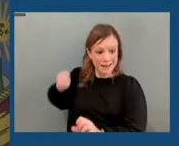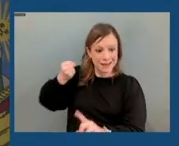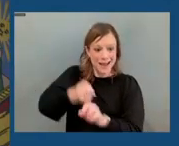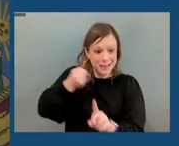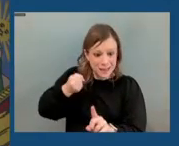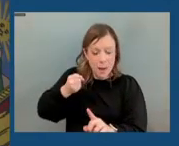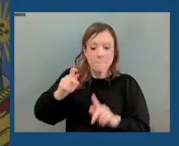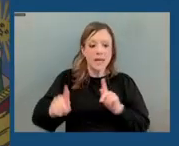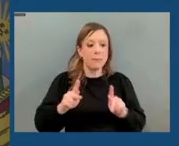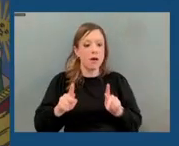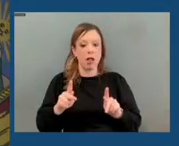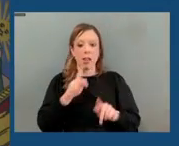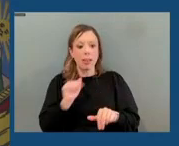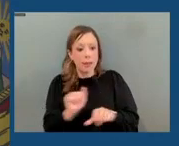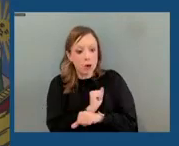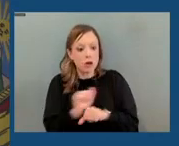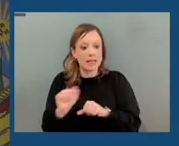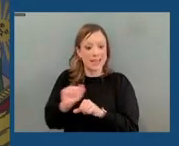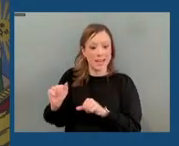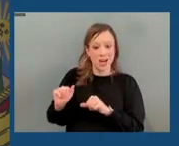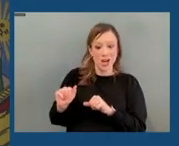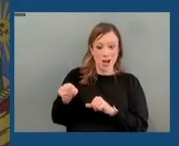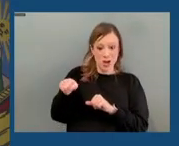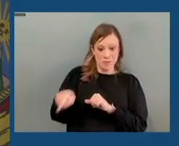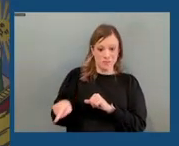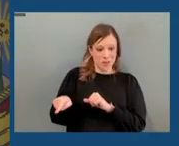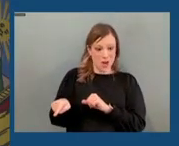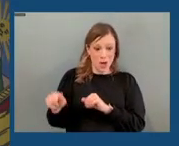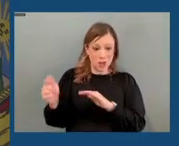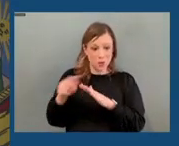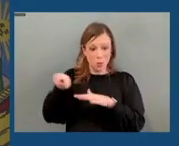in their ad us in the basement. So yes, we wanna make sure that they are safe, but also